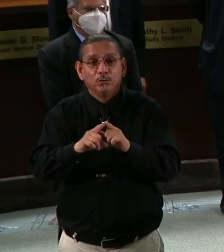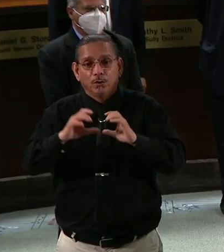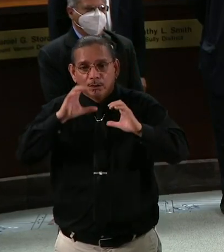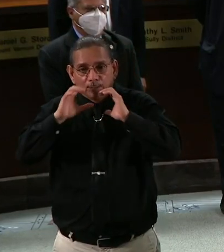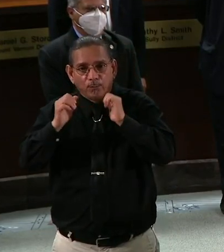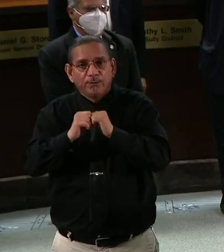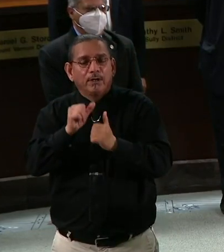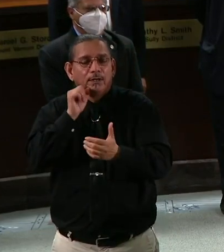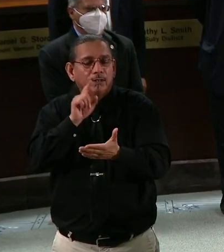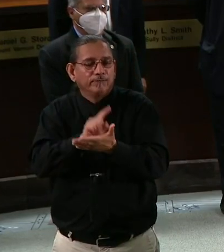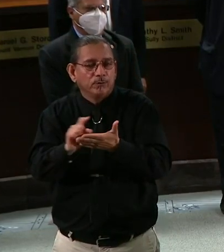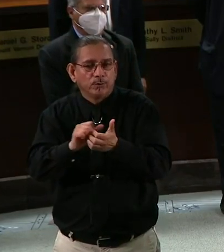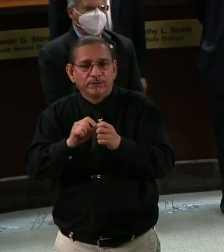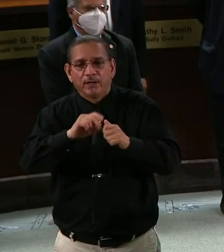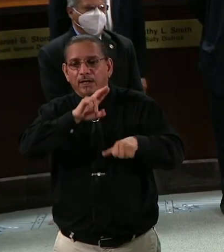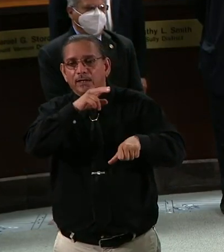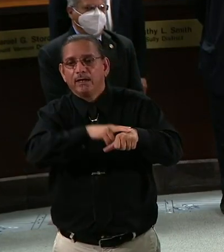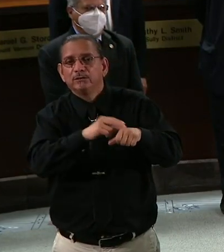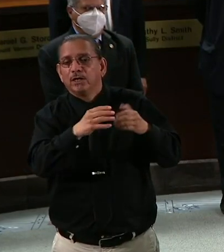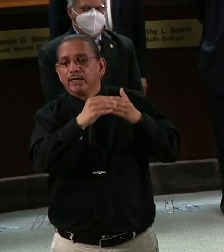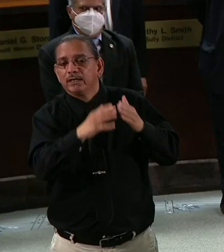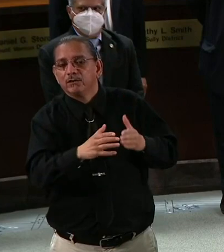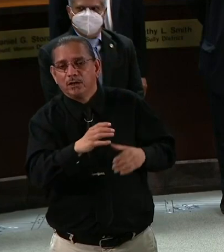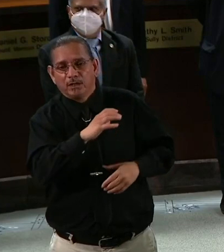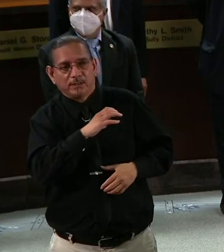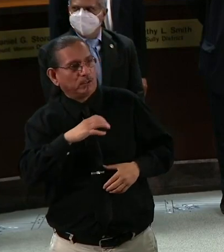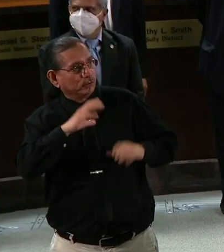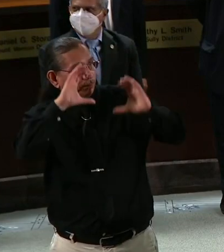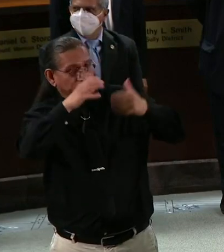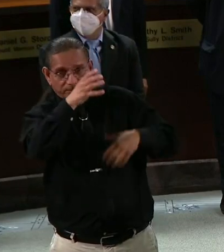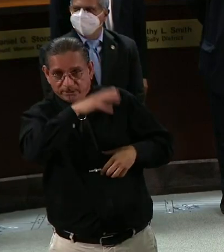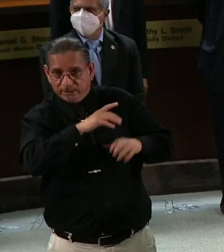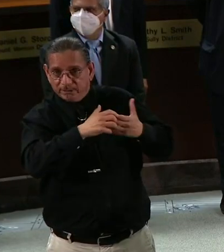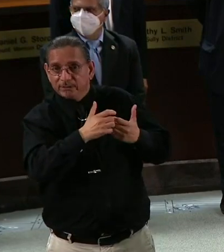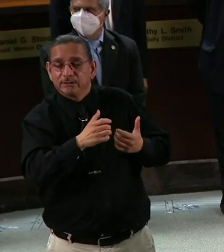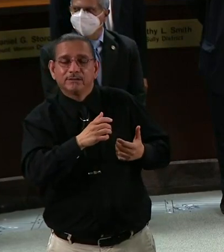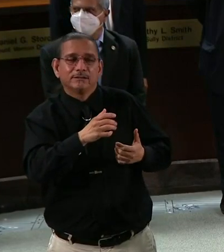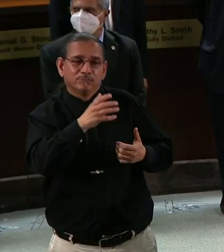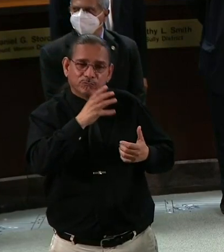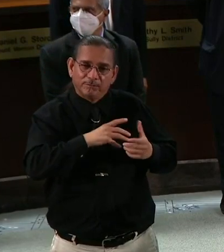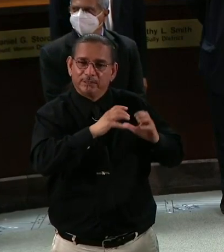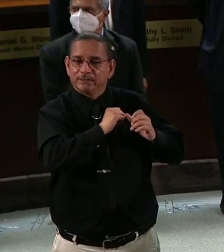COMMUNICATE ON A WEEKLY BASIS WITH OUR- NATIONAL LEADERS ARE